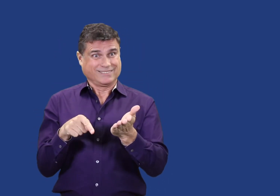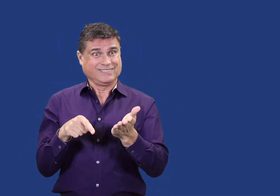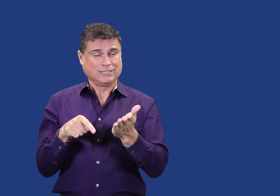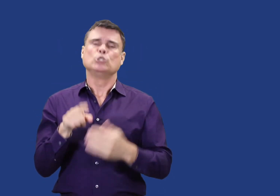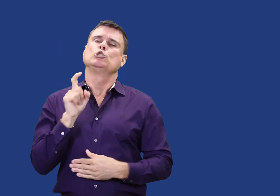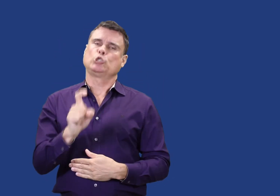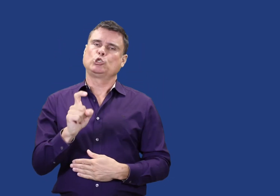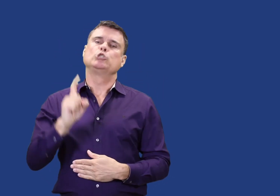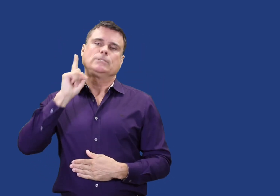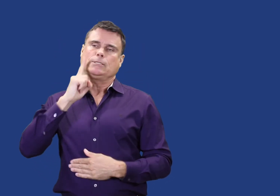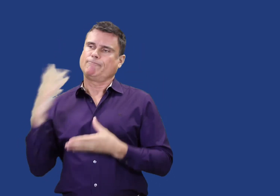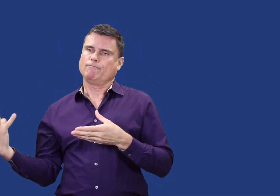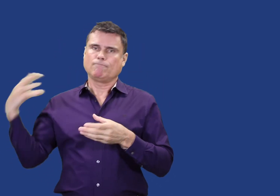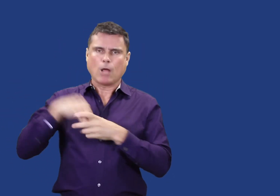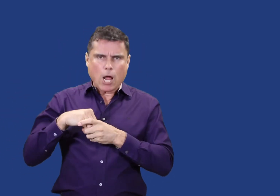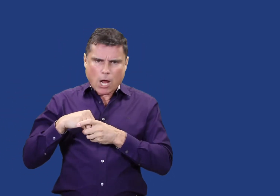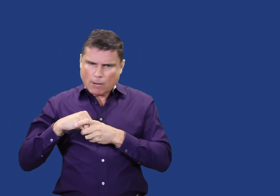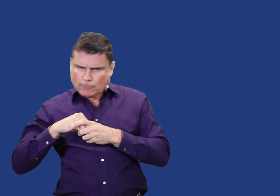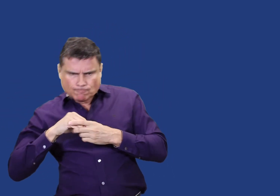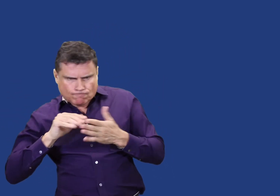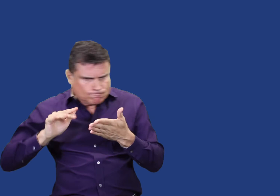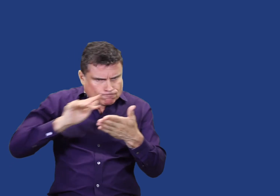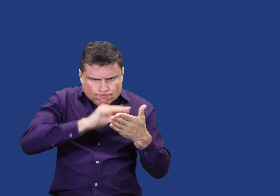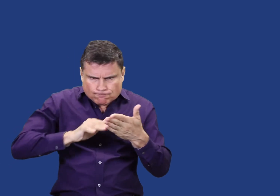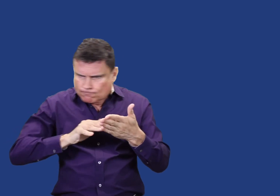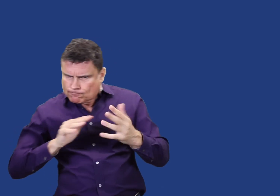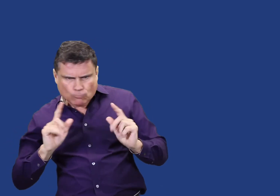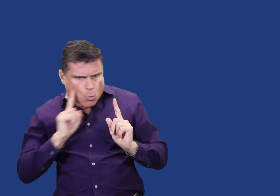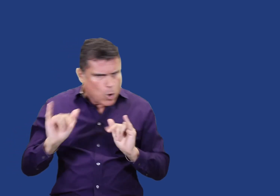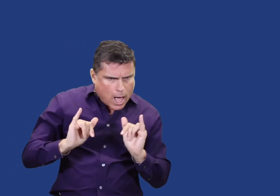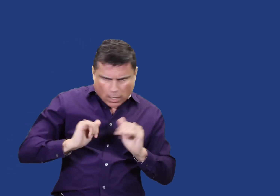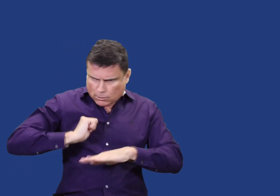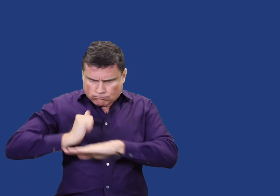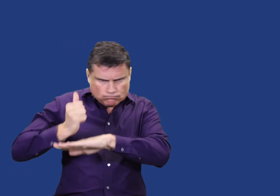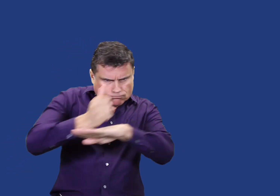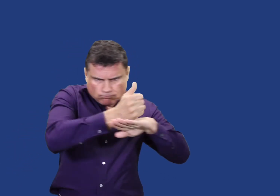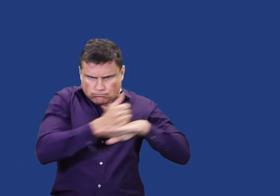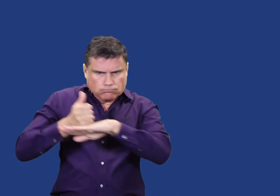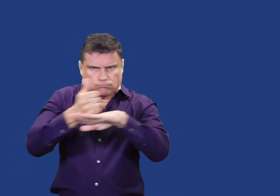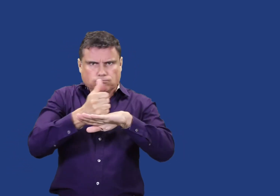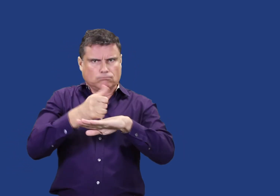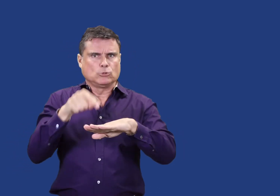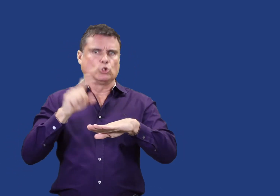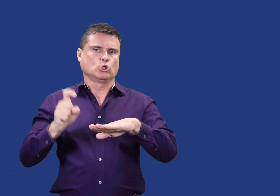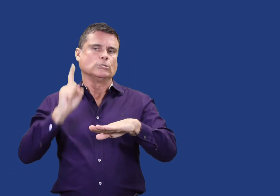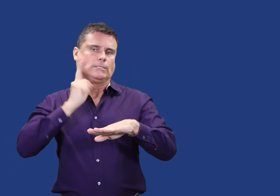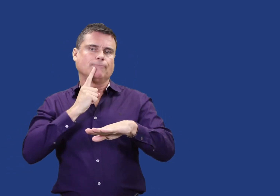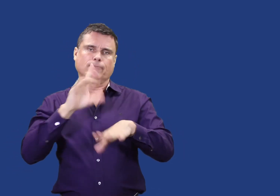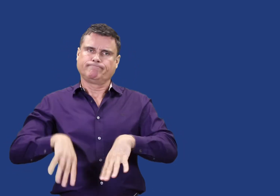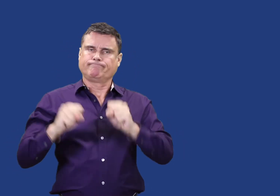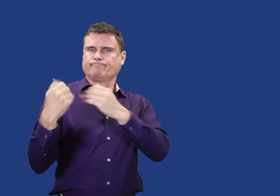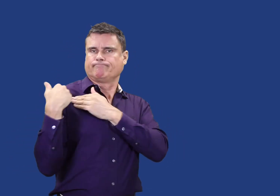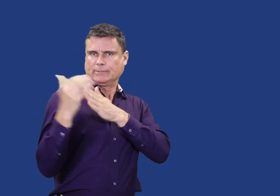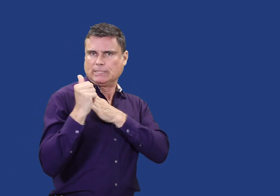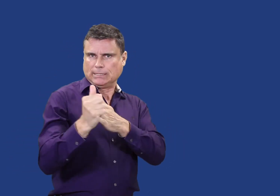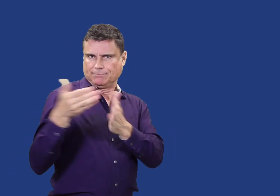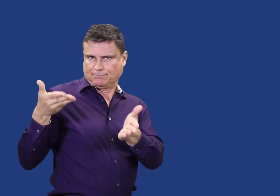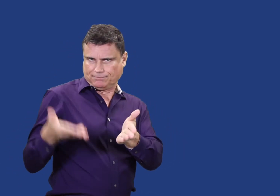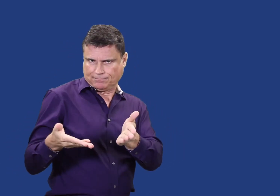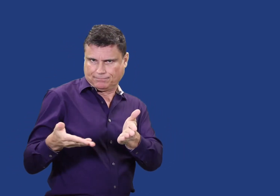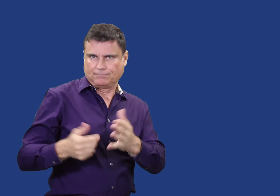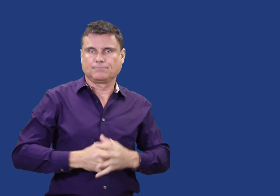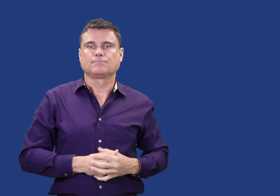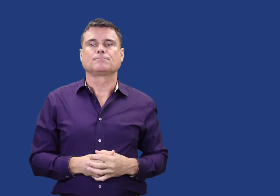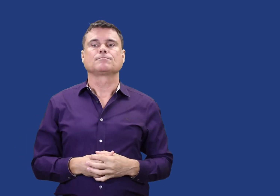SHOULD BE A DEAF-LED PROCESS.